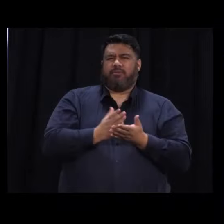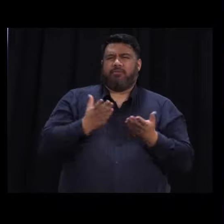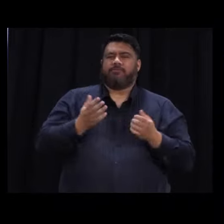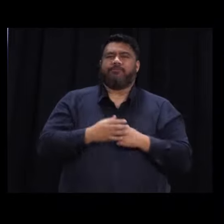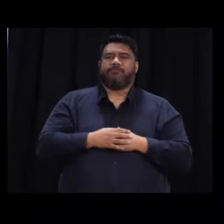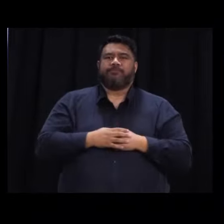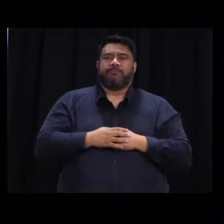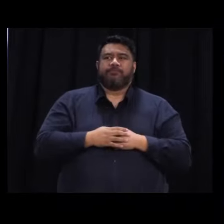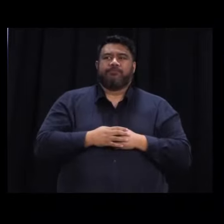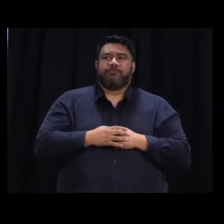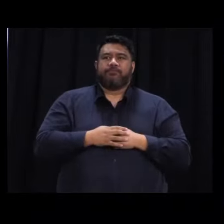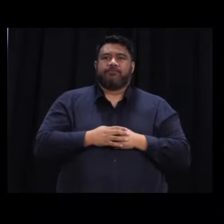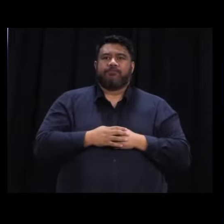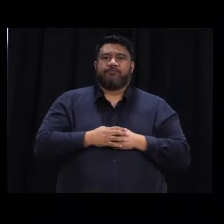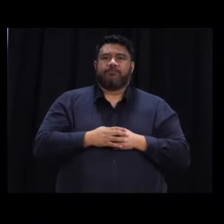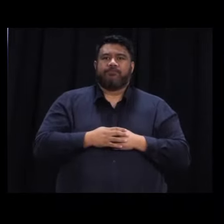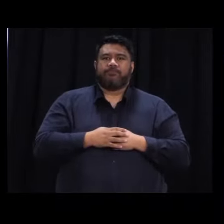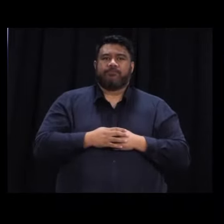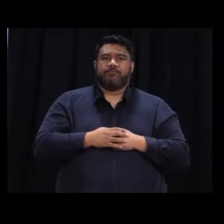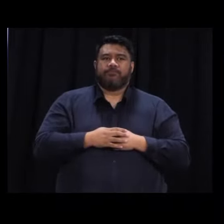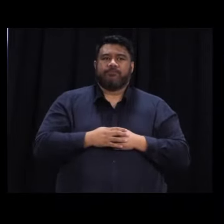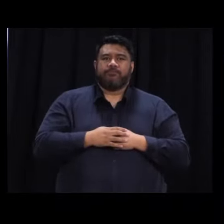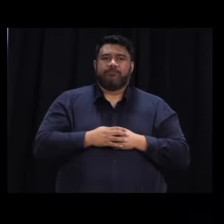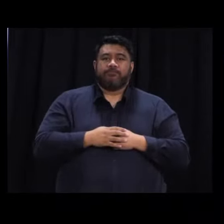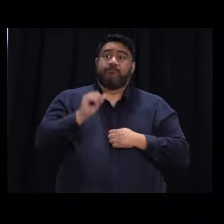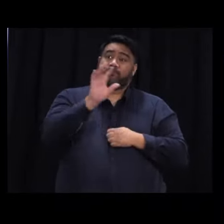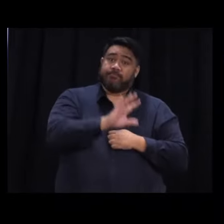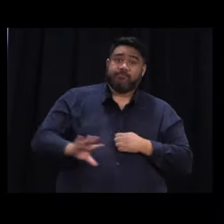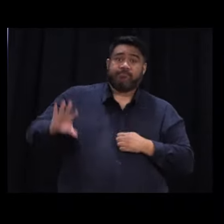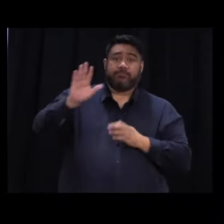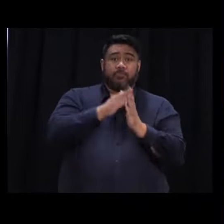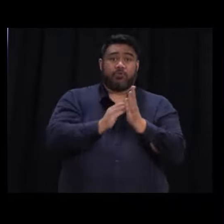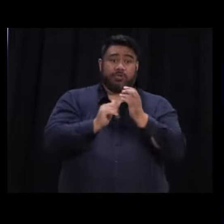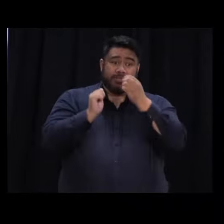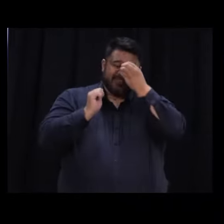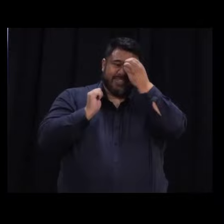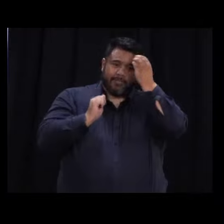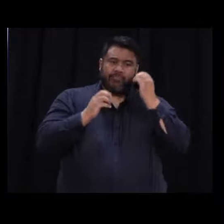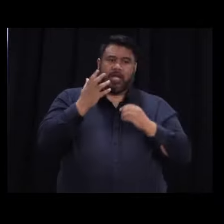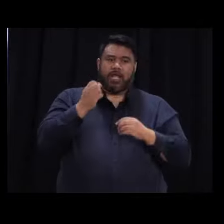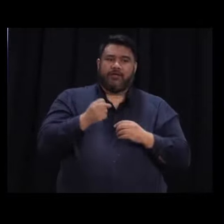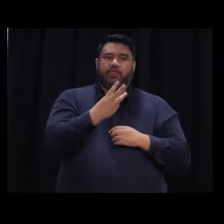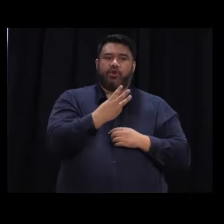welfare needs being met. Testing remains a priority.